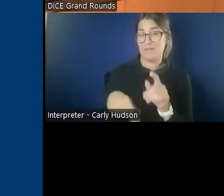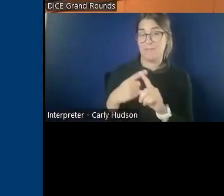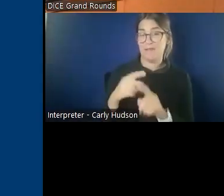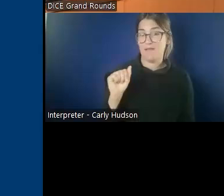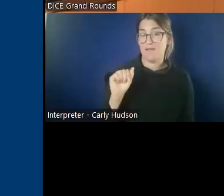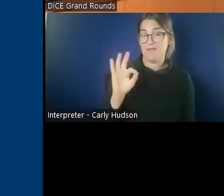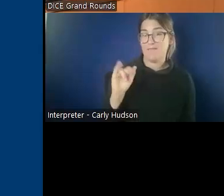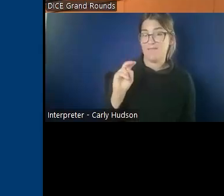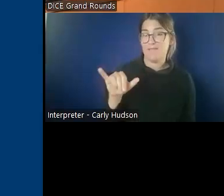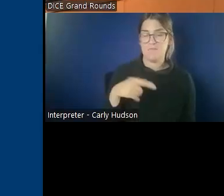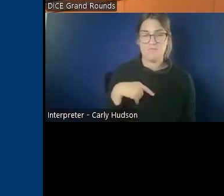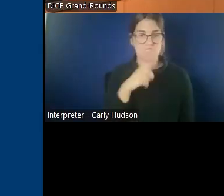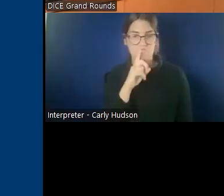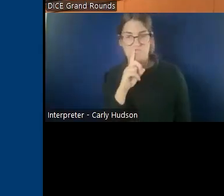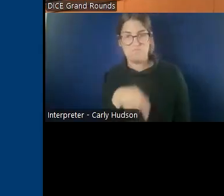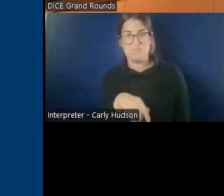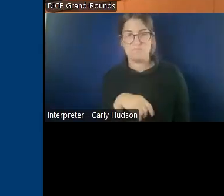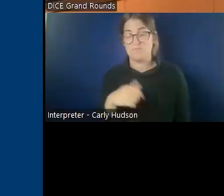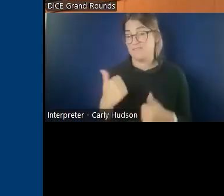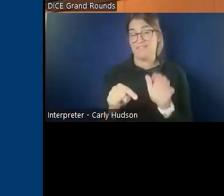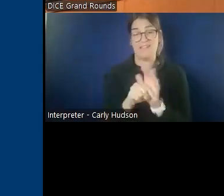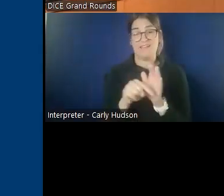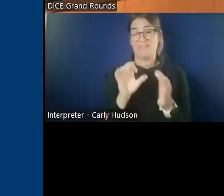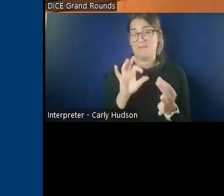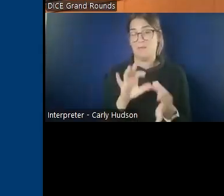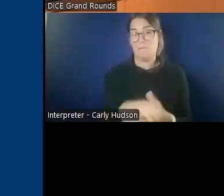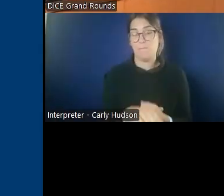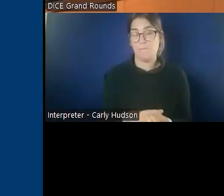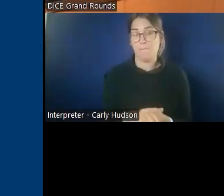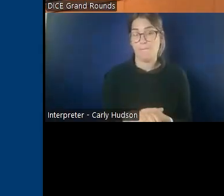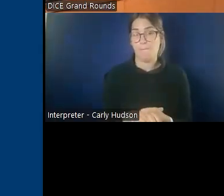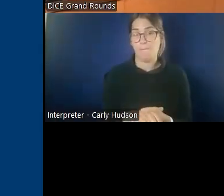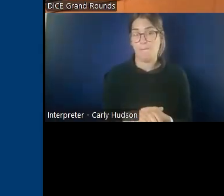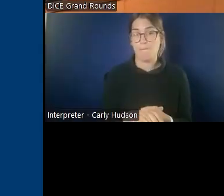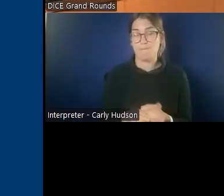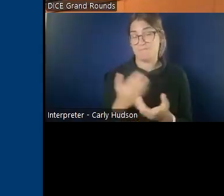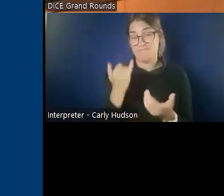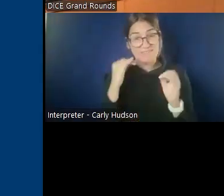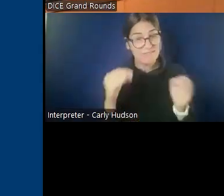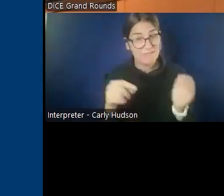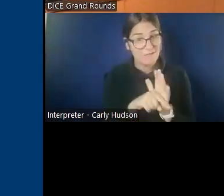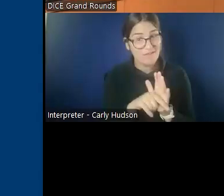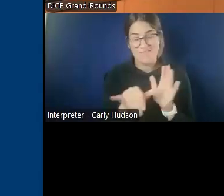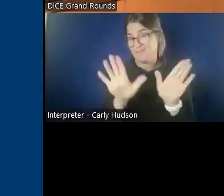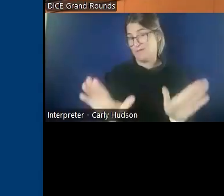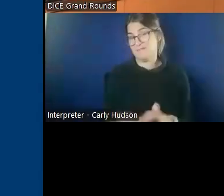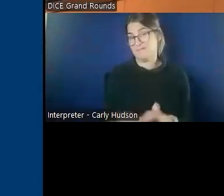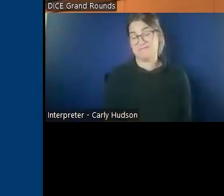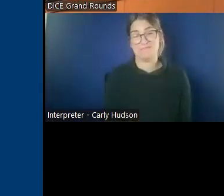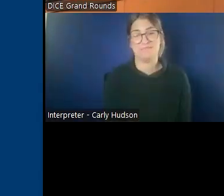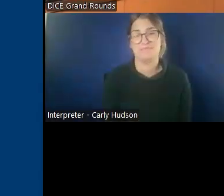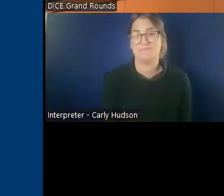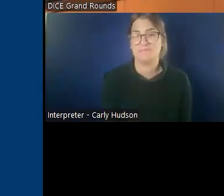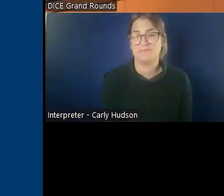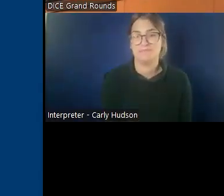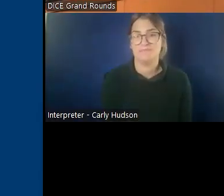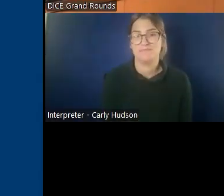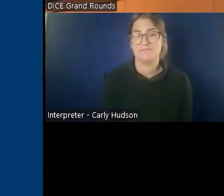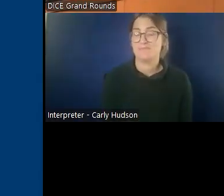specify if there hasn't been any negative then that's great not to our faces anyway